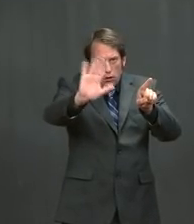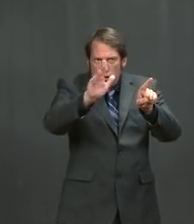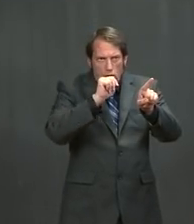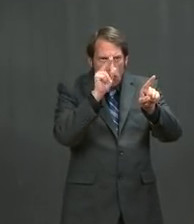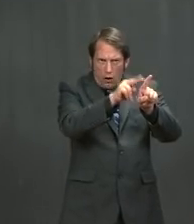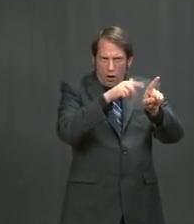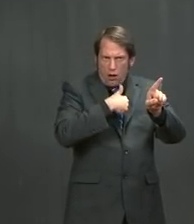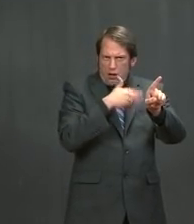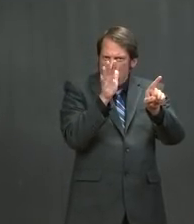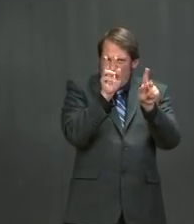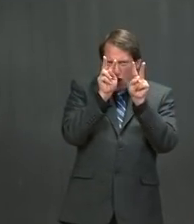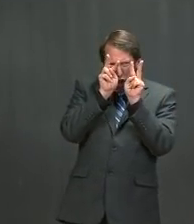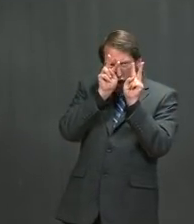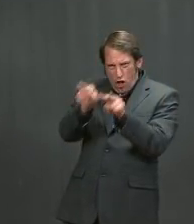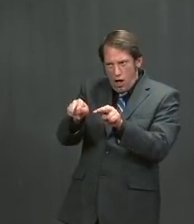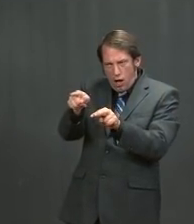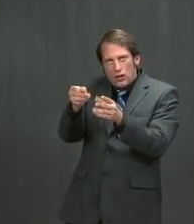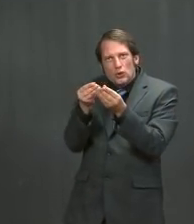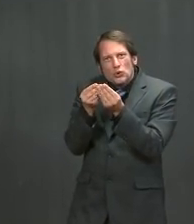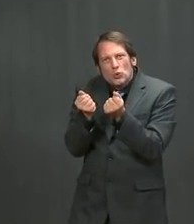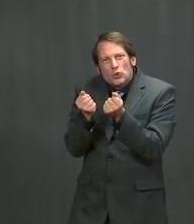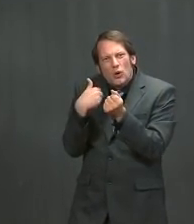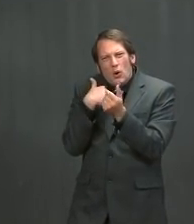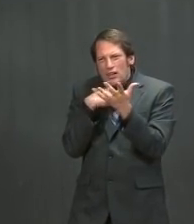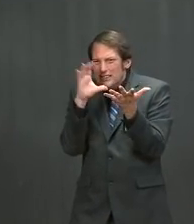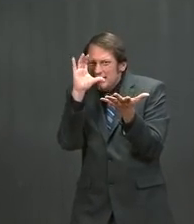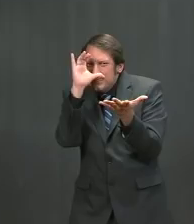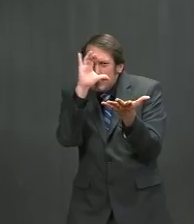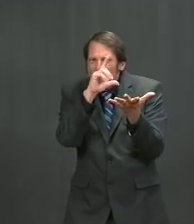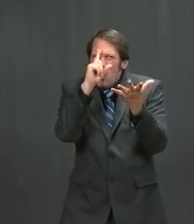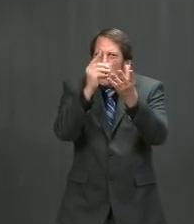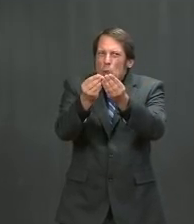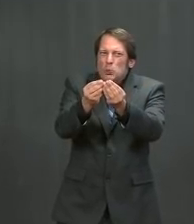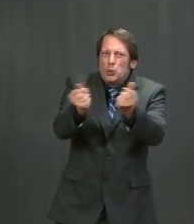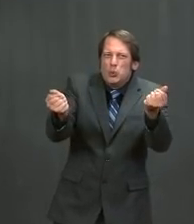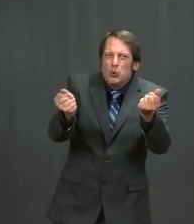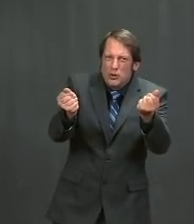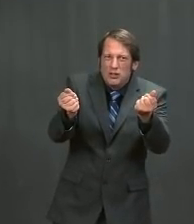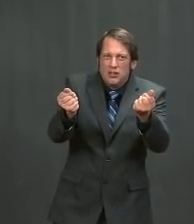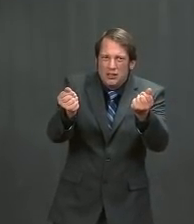which is, no question, to address what is -- what we view as, no question, a difficult challenge